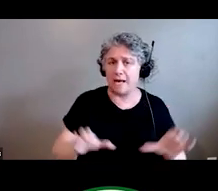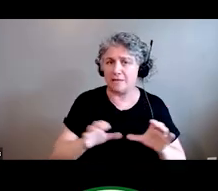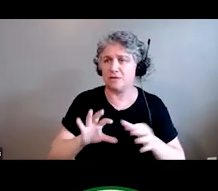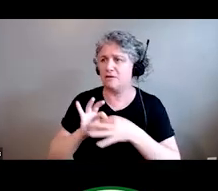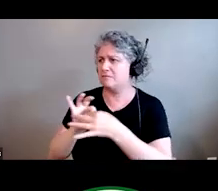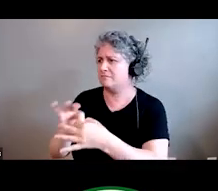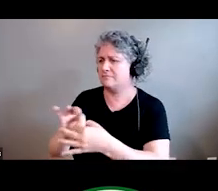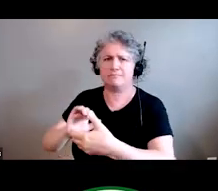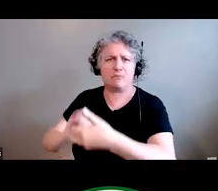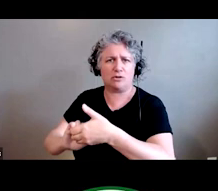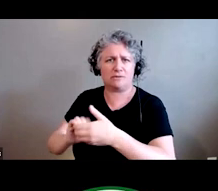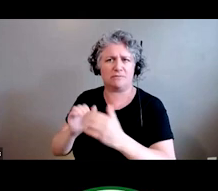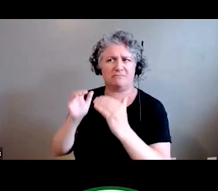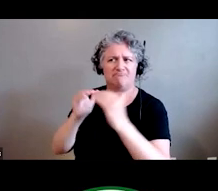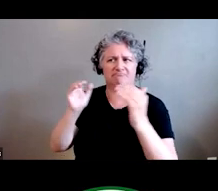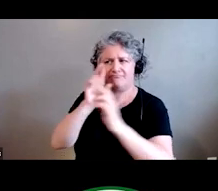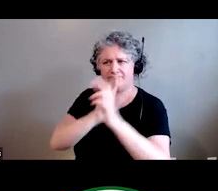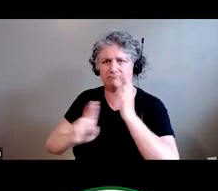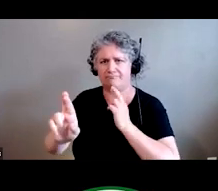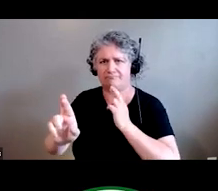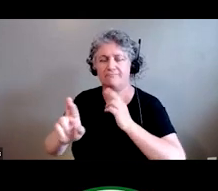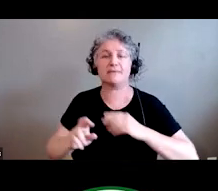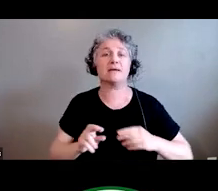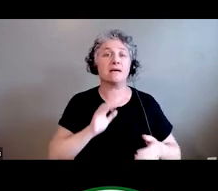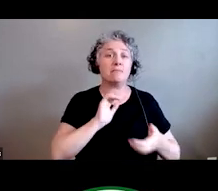and community partners and we attend to those challenges together.